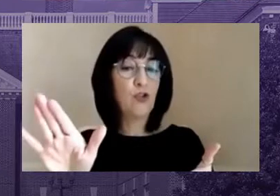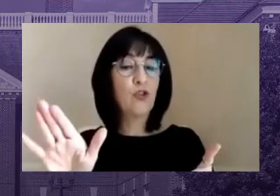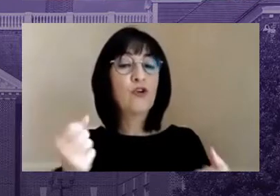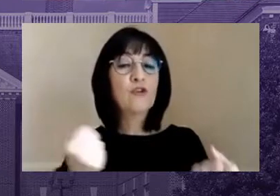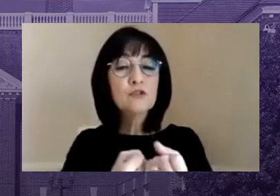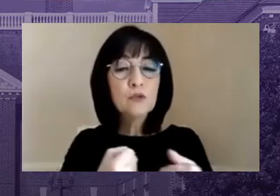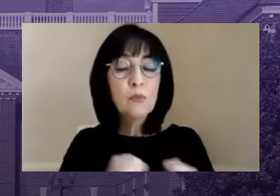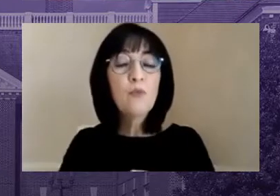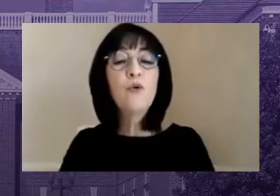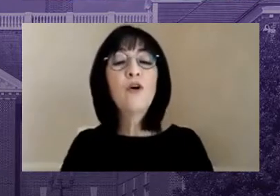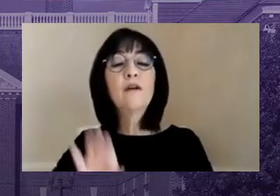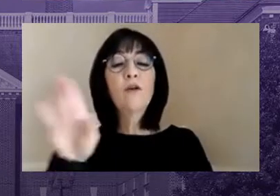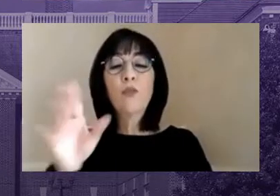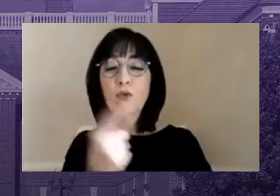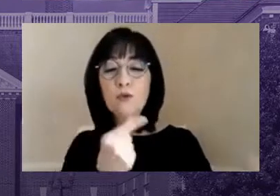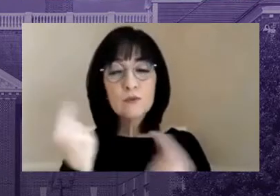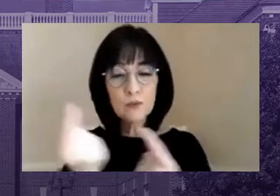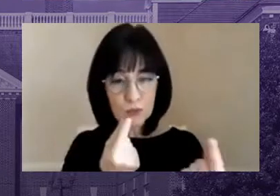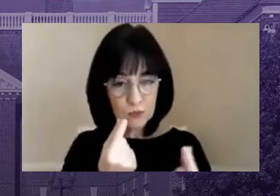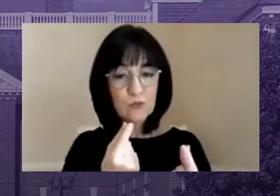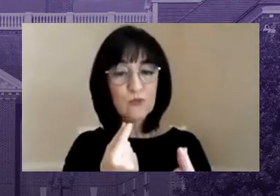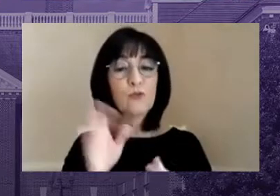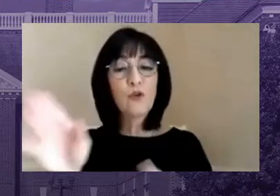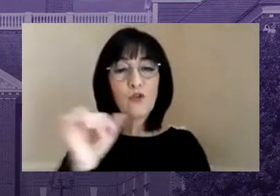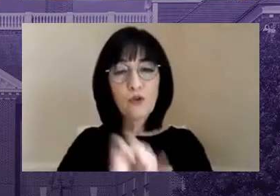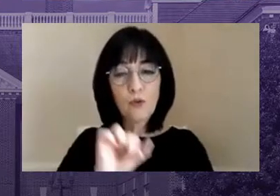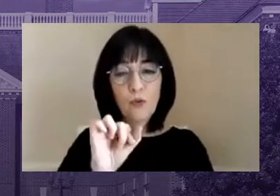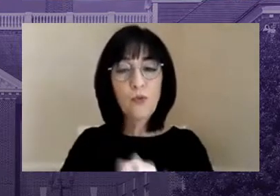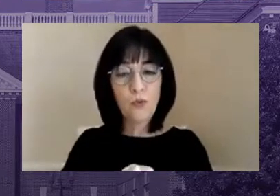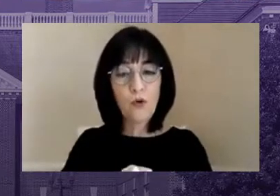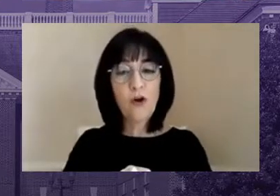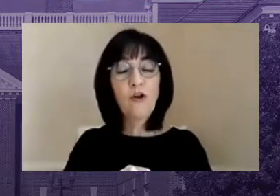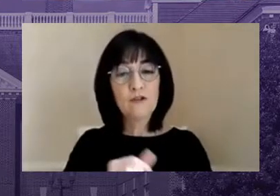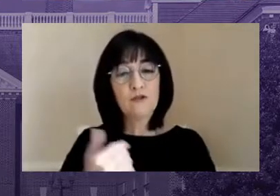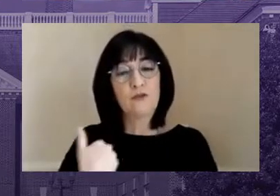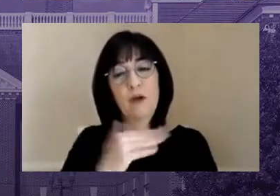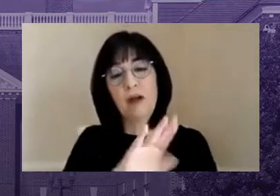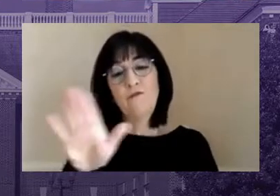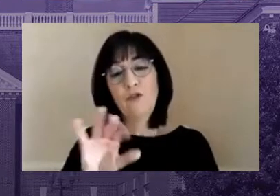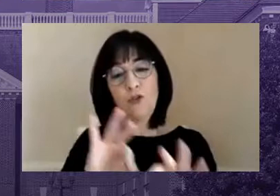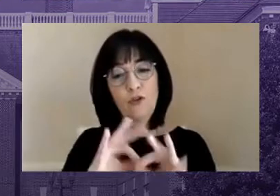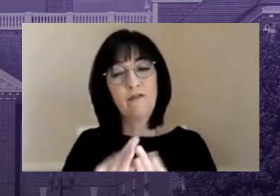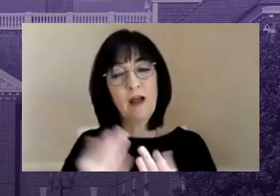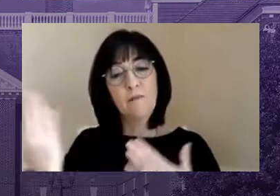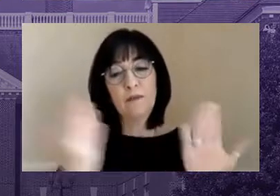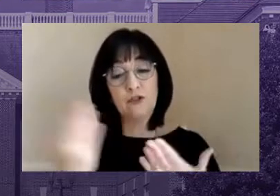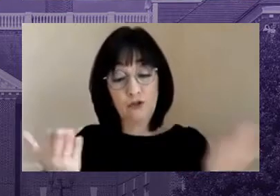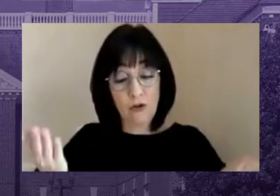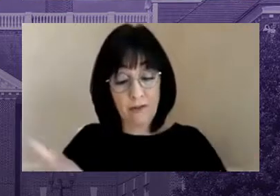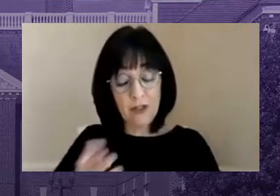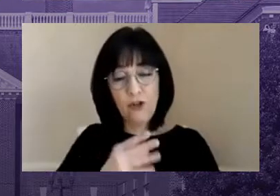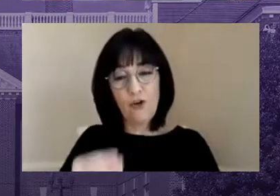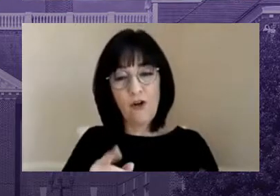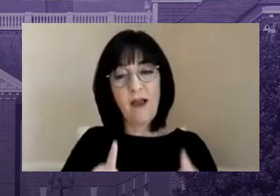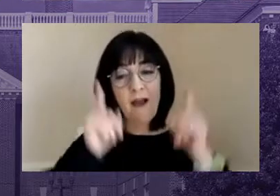loved ones to serve our country here and abroad. So thank you, students. And with that, Governor, I turn it back to you.